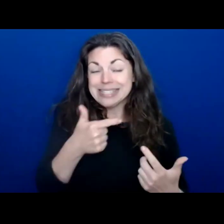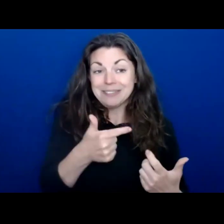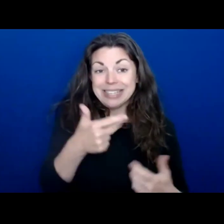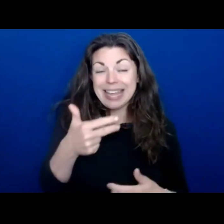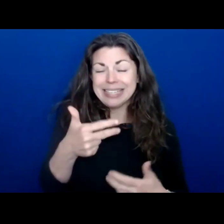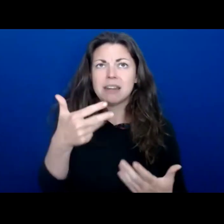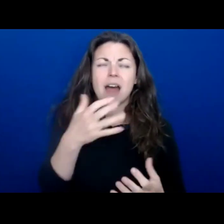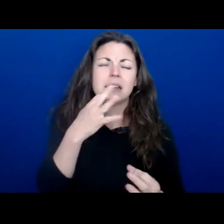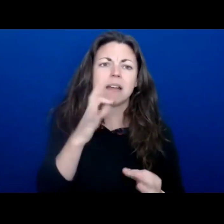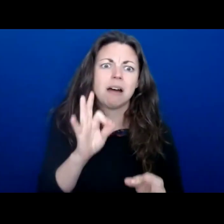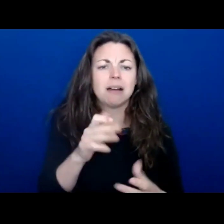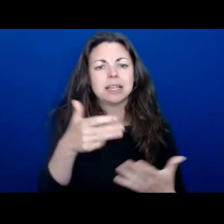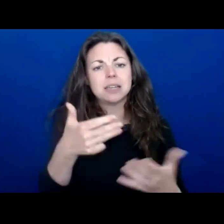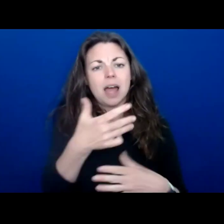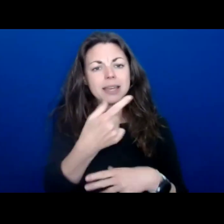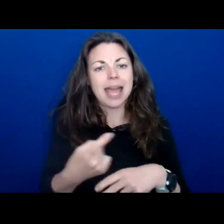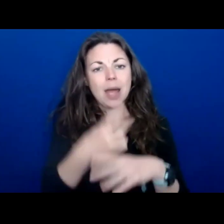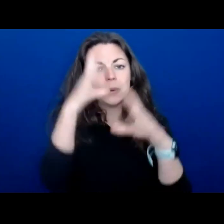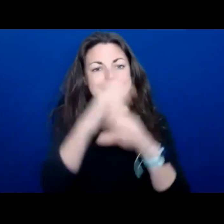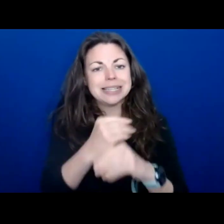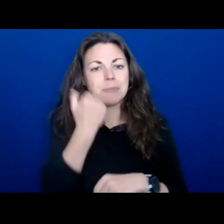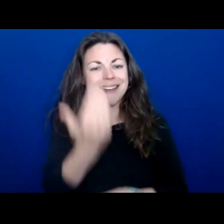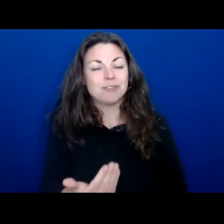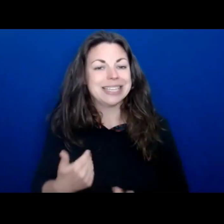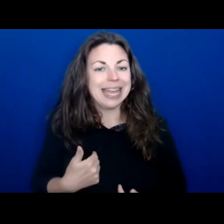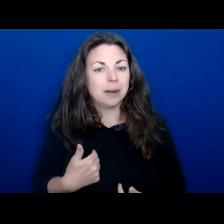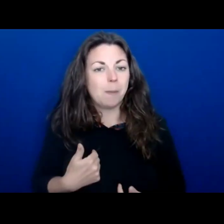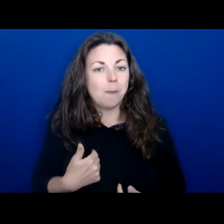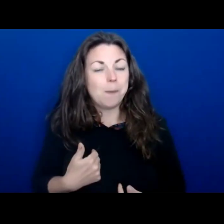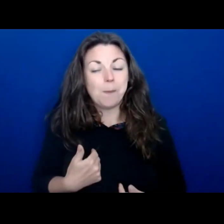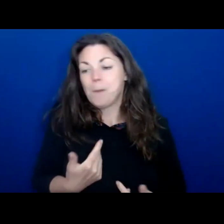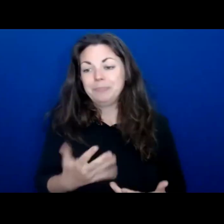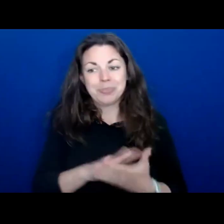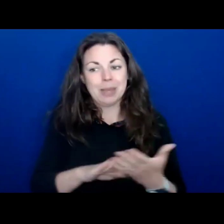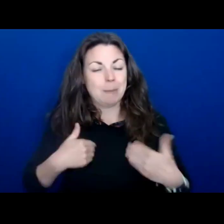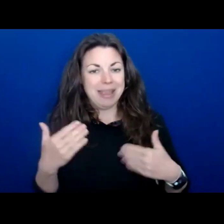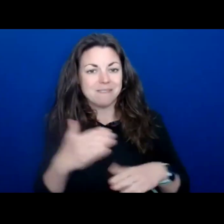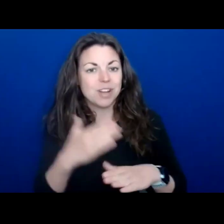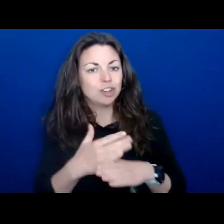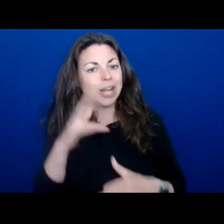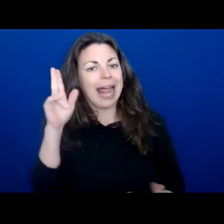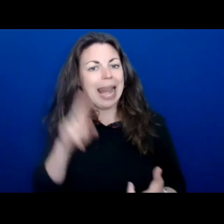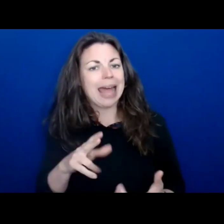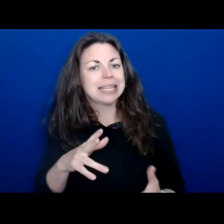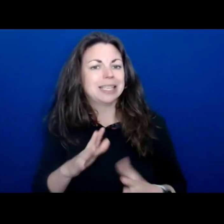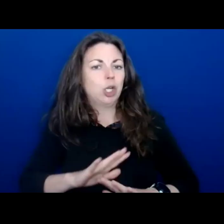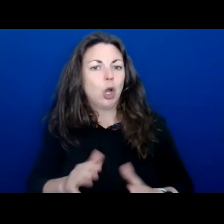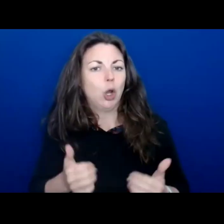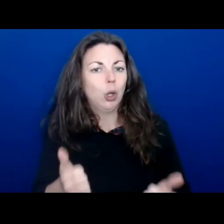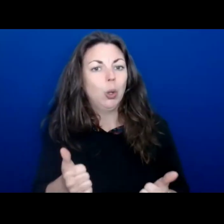hours of sleep every night I don't function well. And it's very hard when I travel, and I'm jet lagged now just